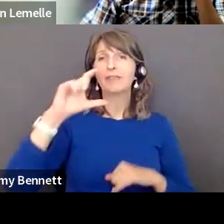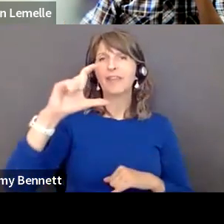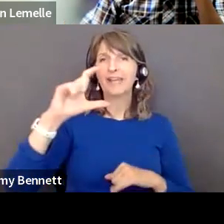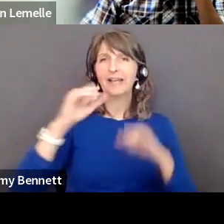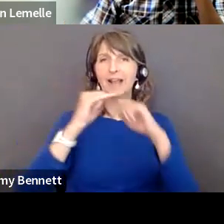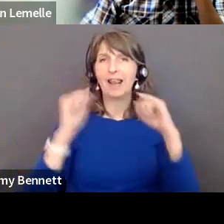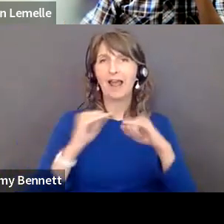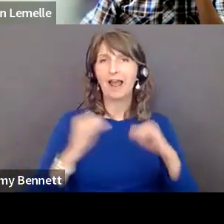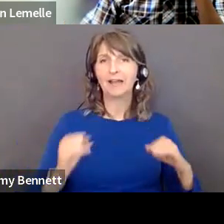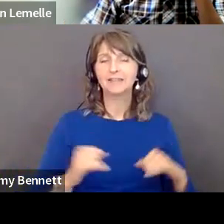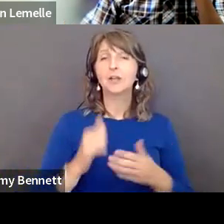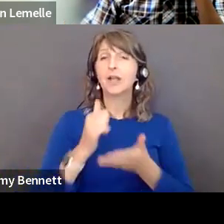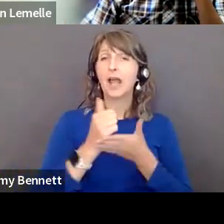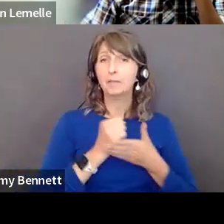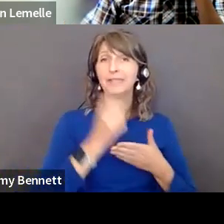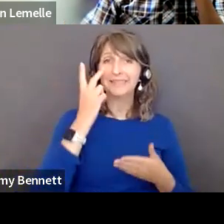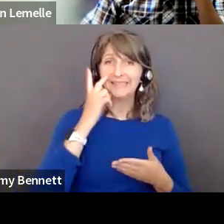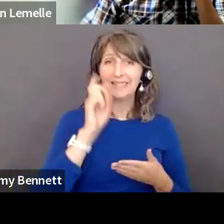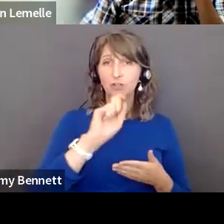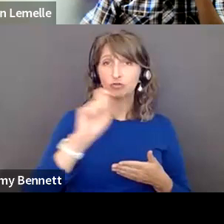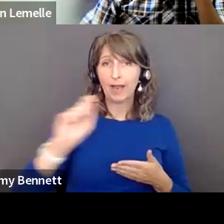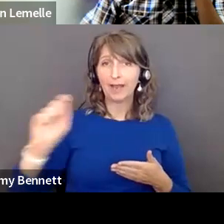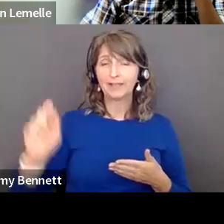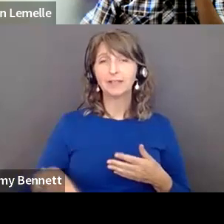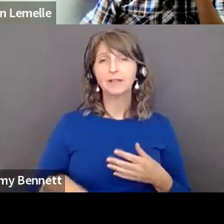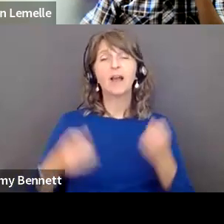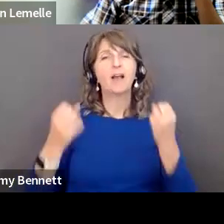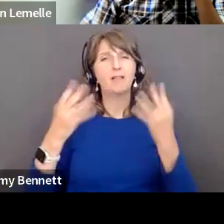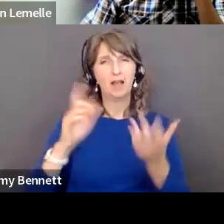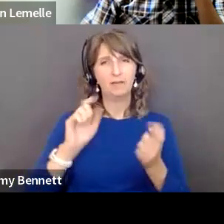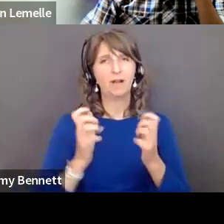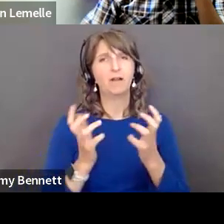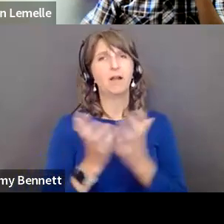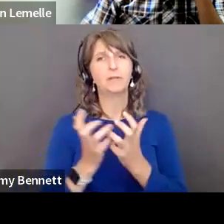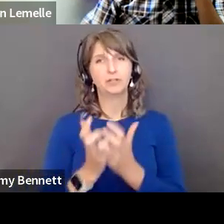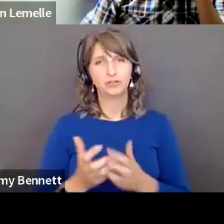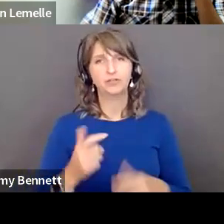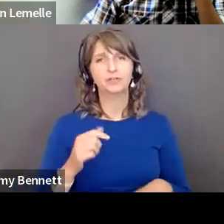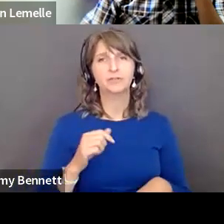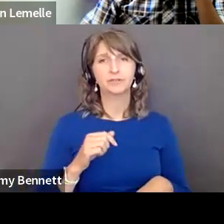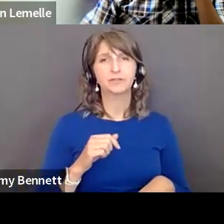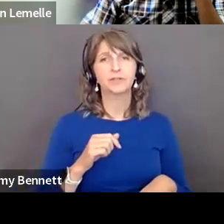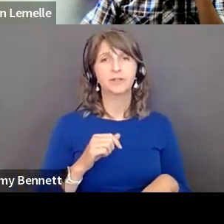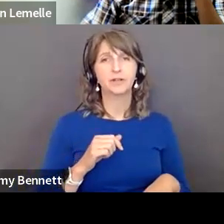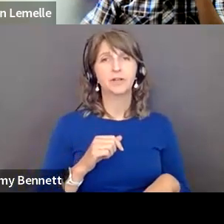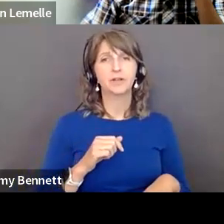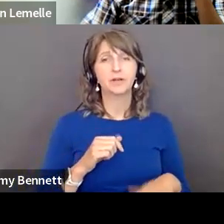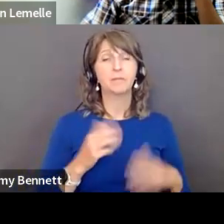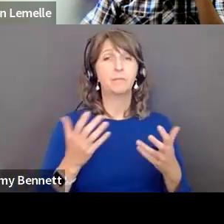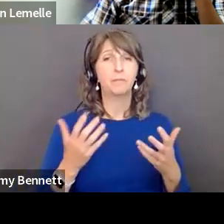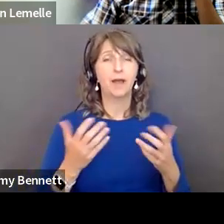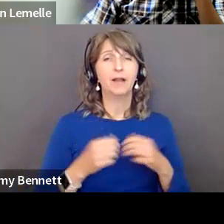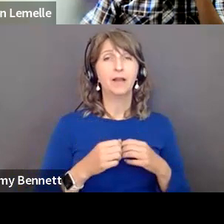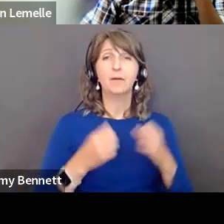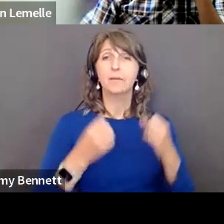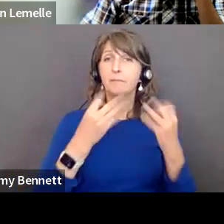There were a lot of accommodations, but. Because of the fact that a lot of teachers don't really.